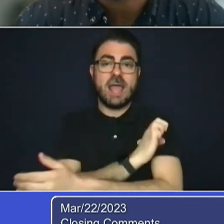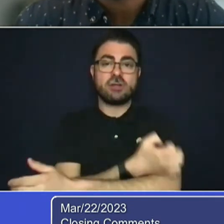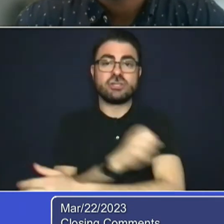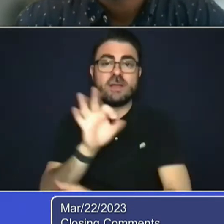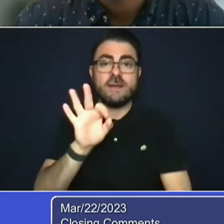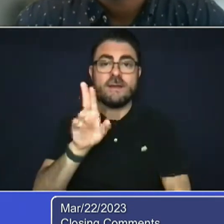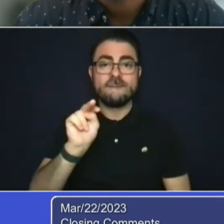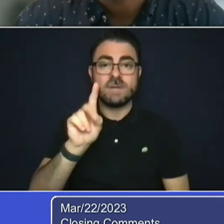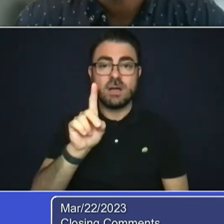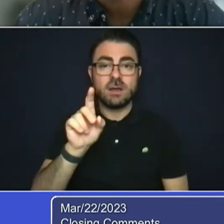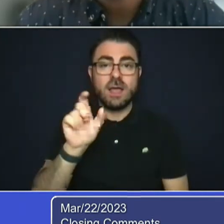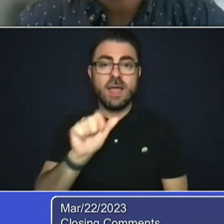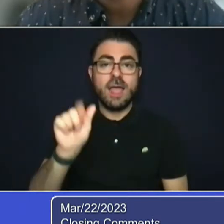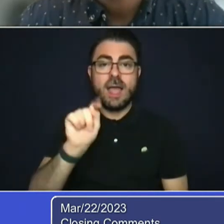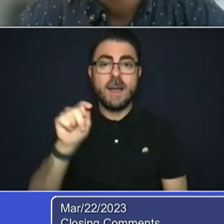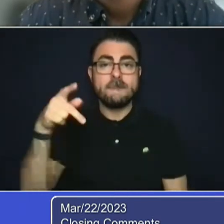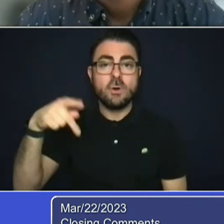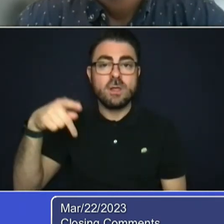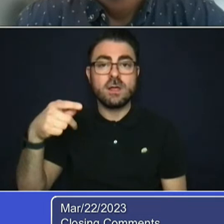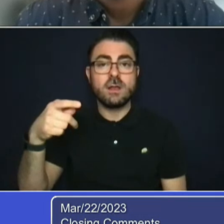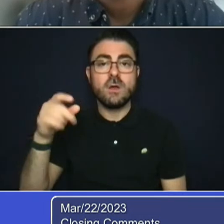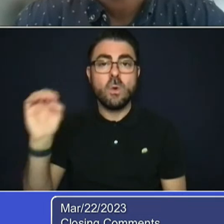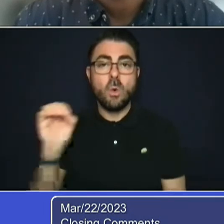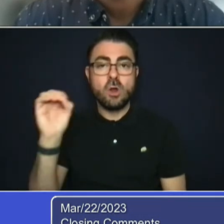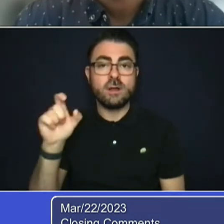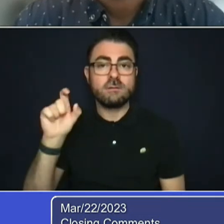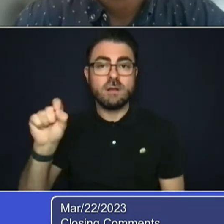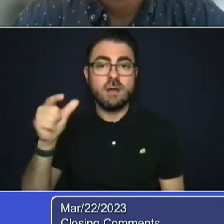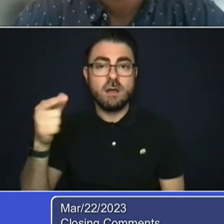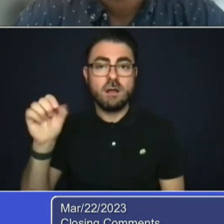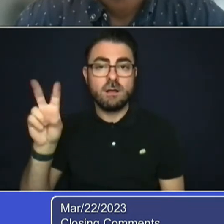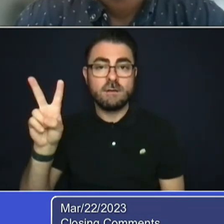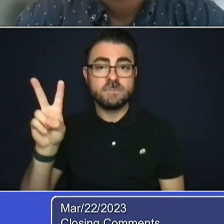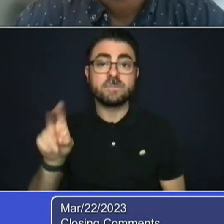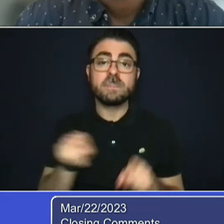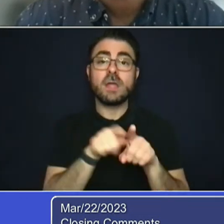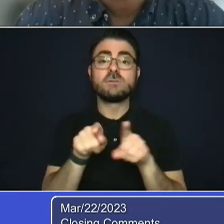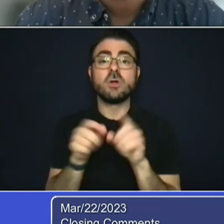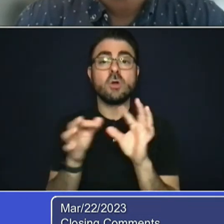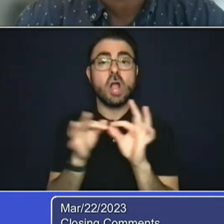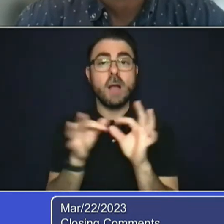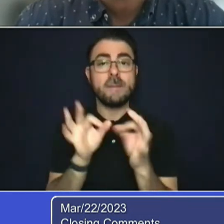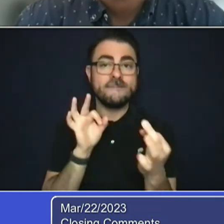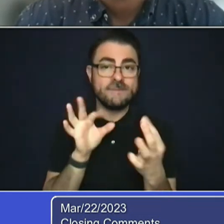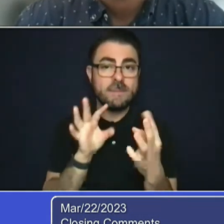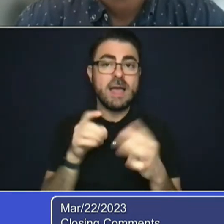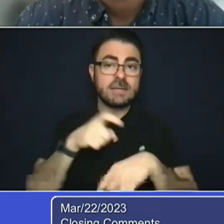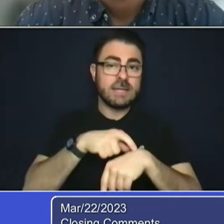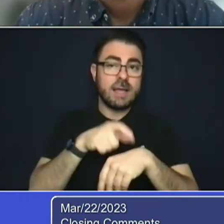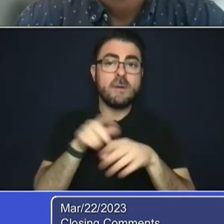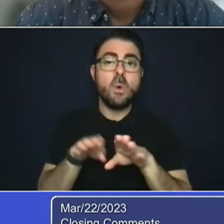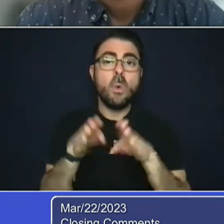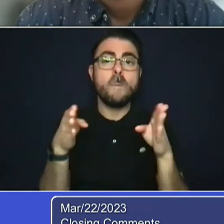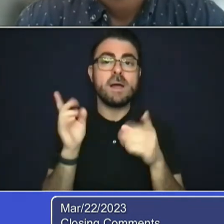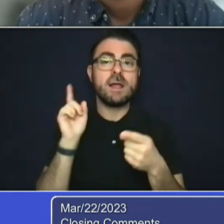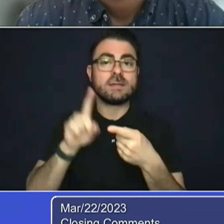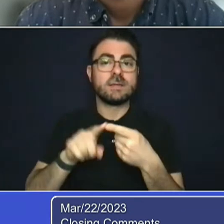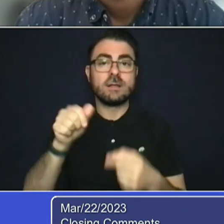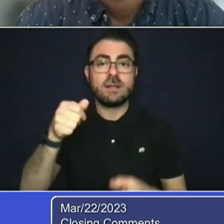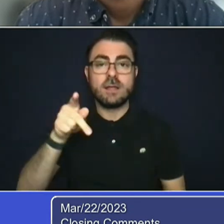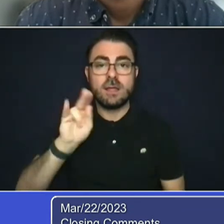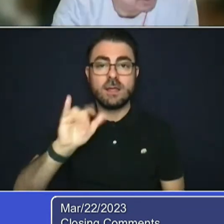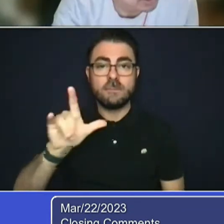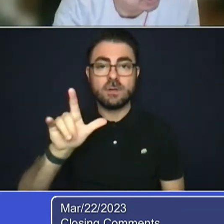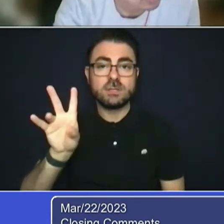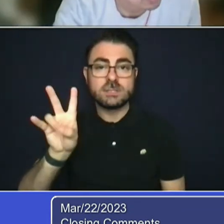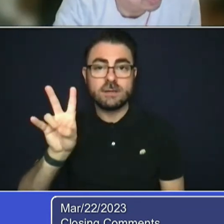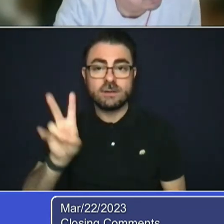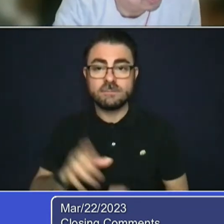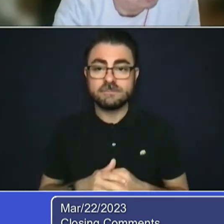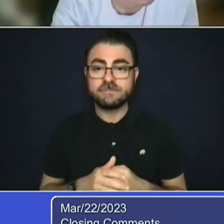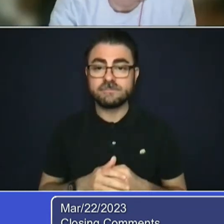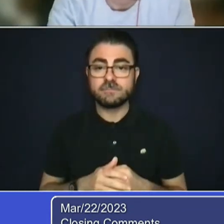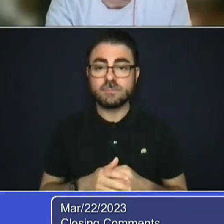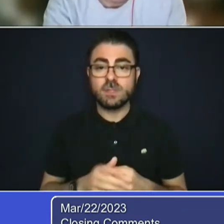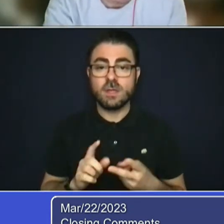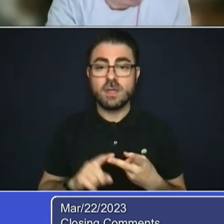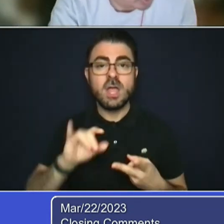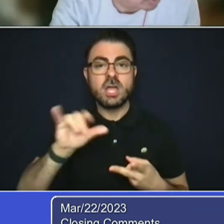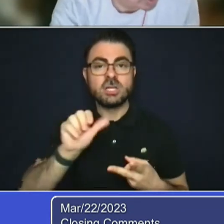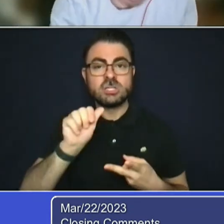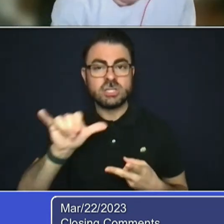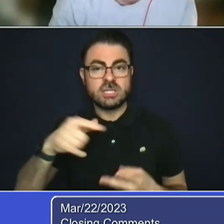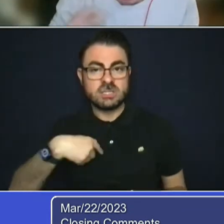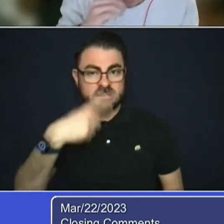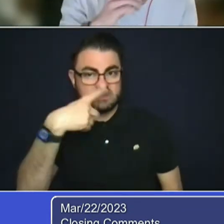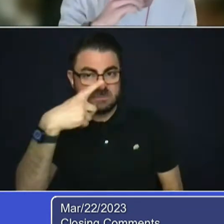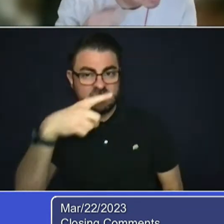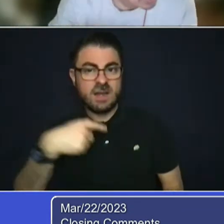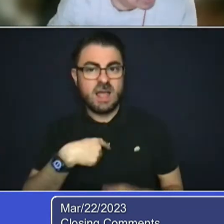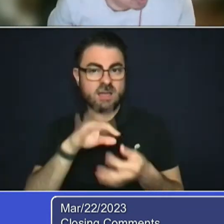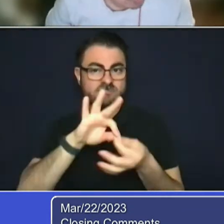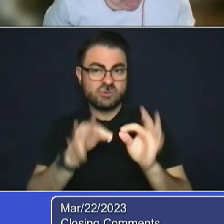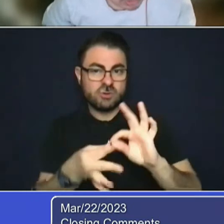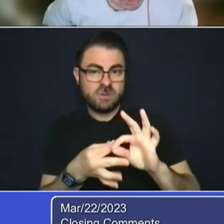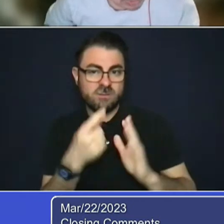OR COMMENTS, SEND THEM TO CLEAN